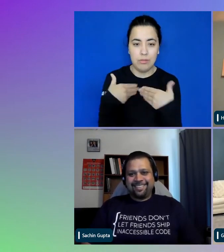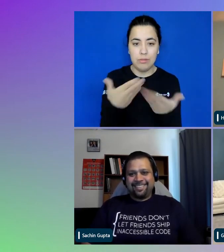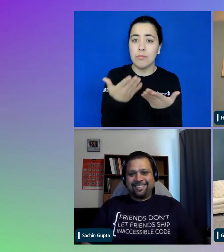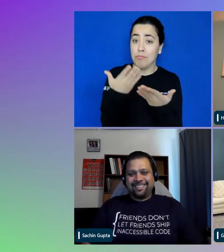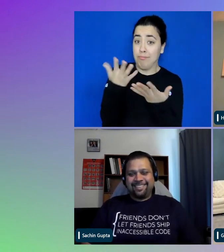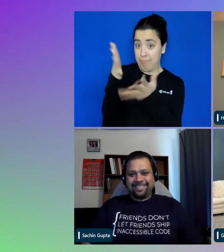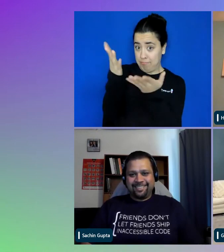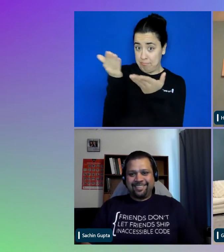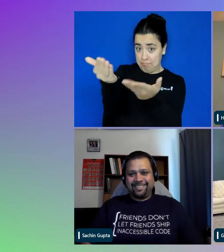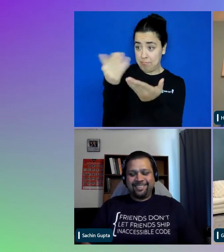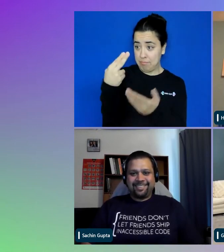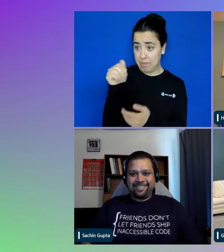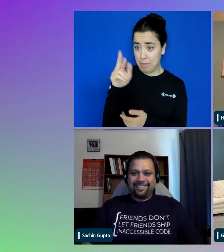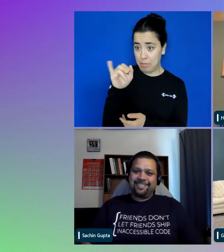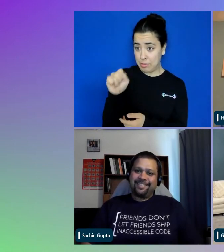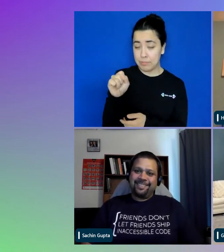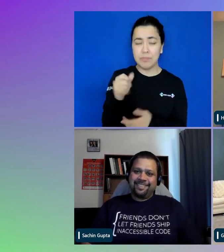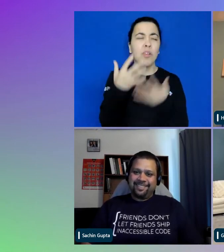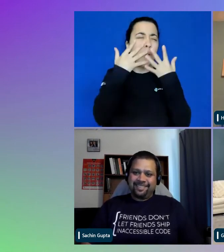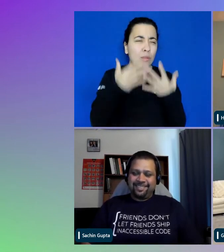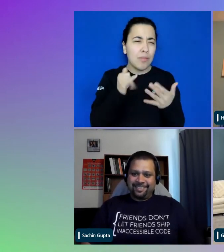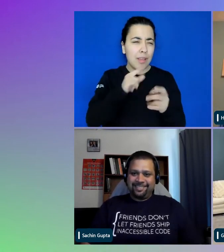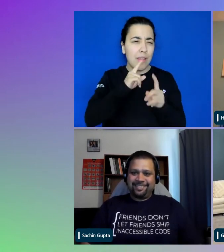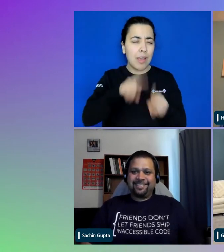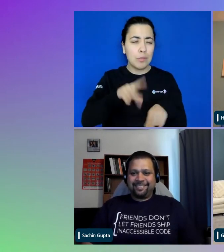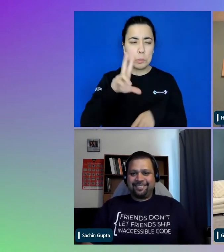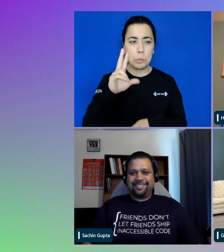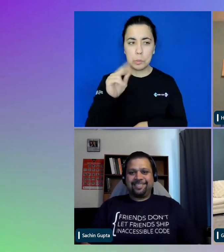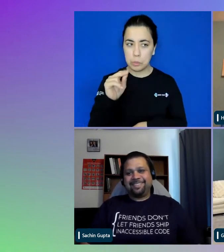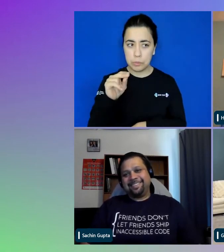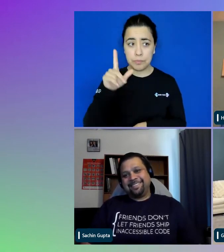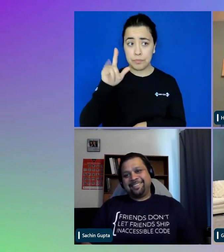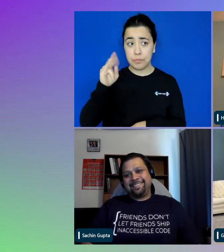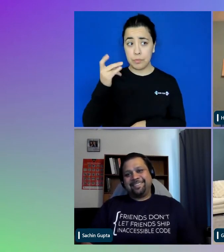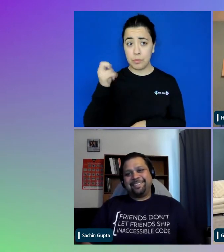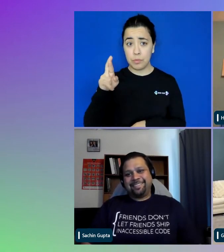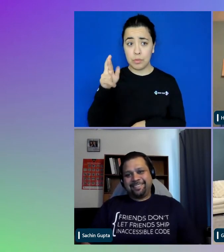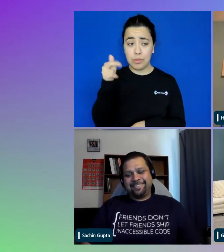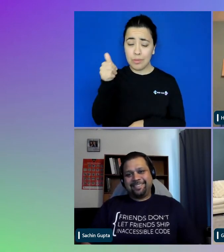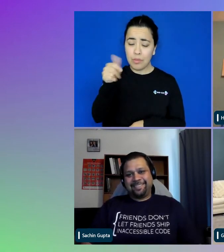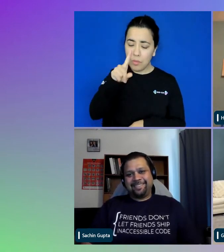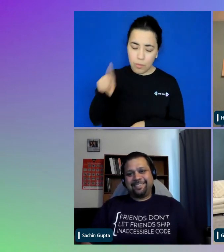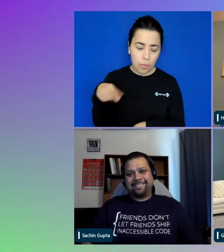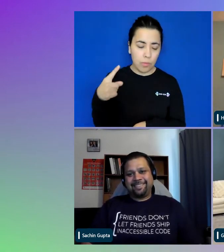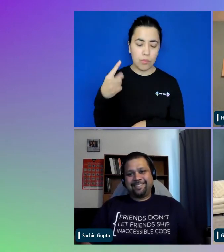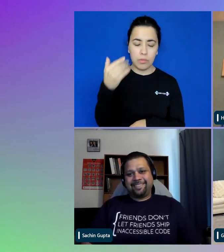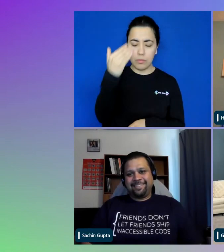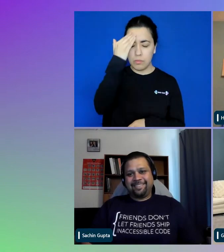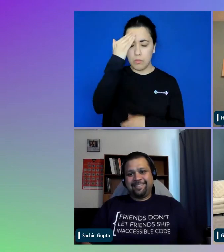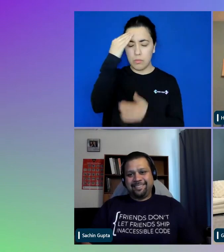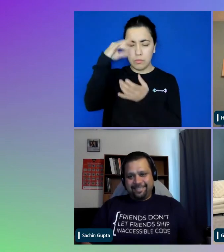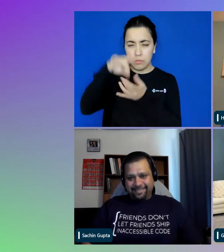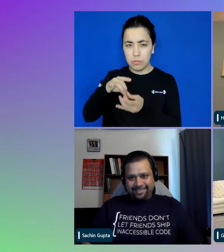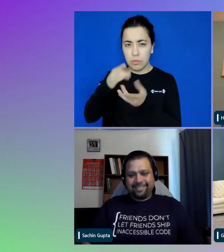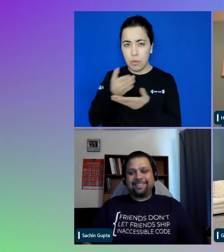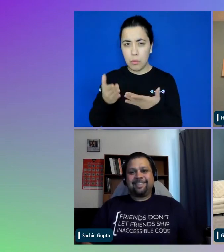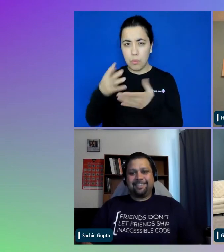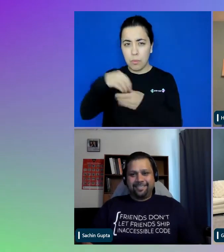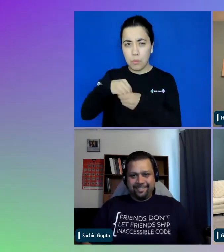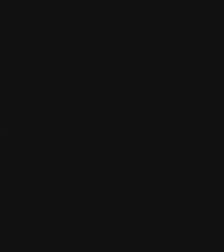the answer, unfortunately, is no . Uh, linter has only it only has knowledge of the component that it's being sent. You know,